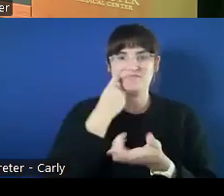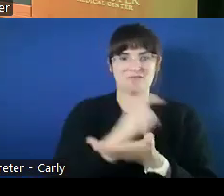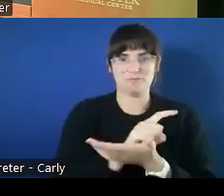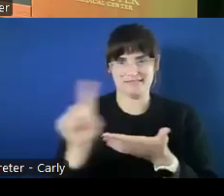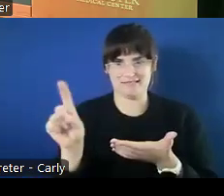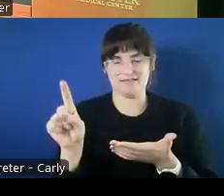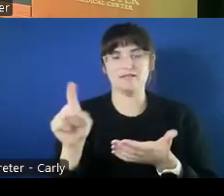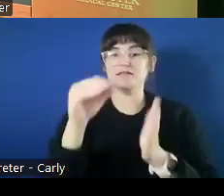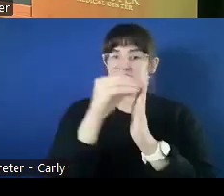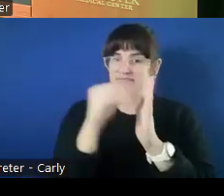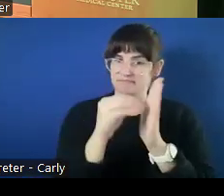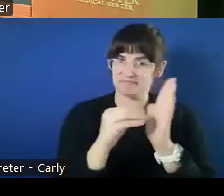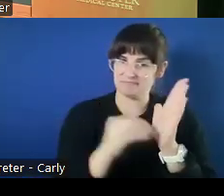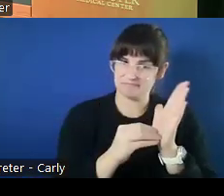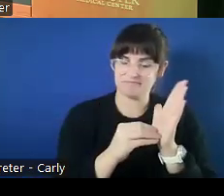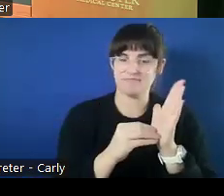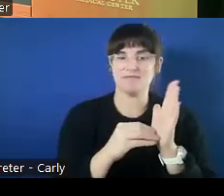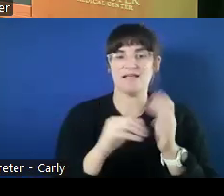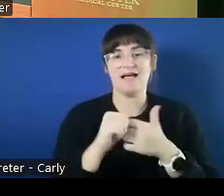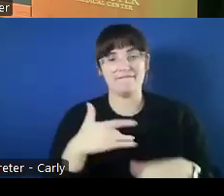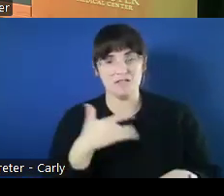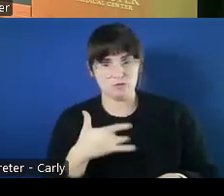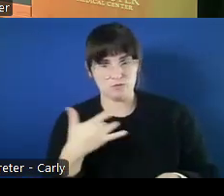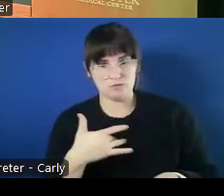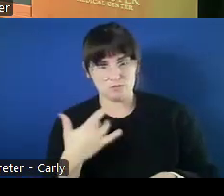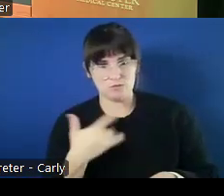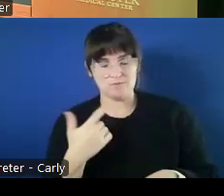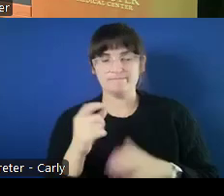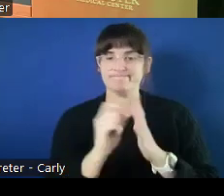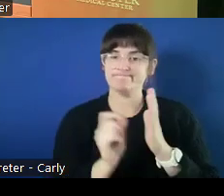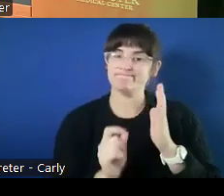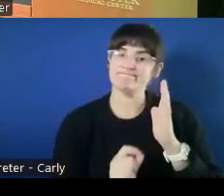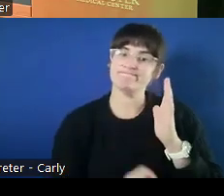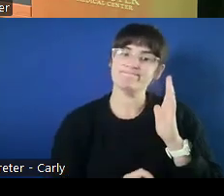your manual you write about how it made you feel and then every week you go over this with your